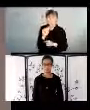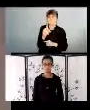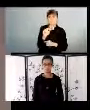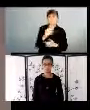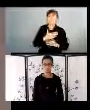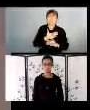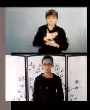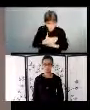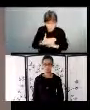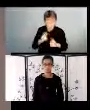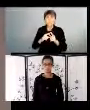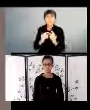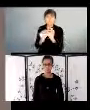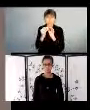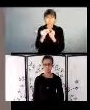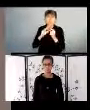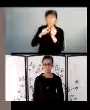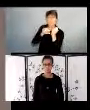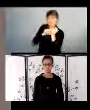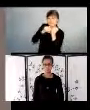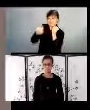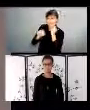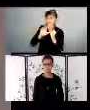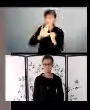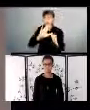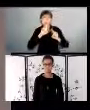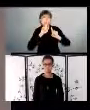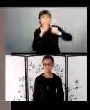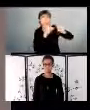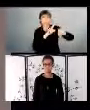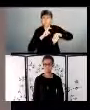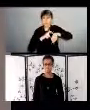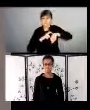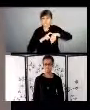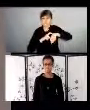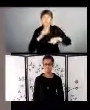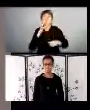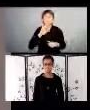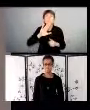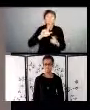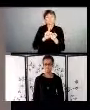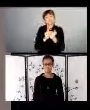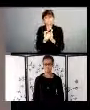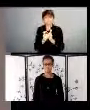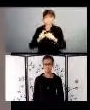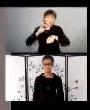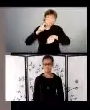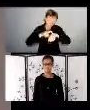to reflect the new timeline. If the shift or change to your project is so significant